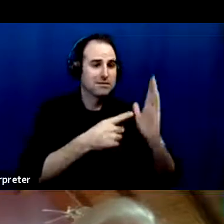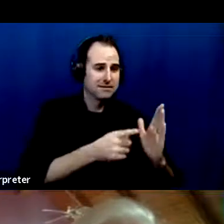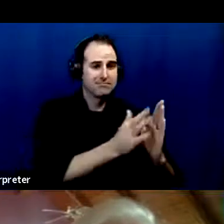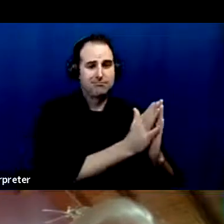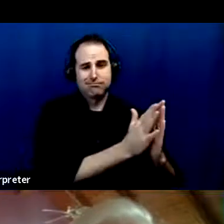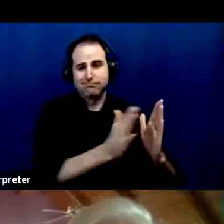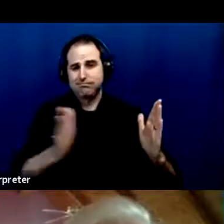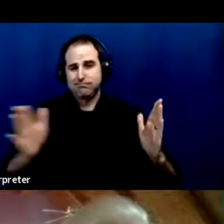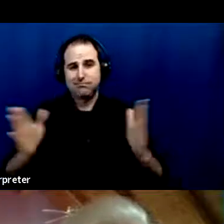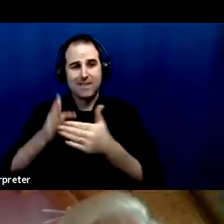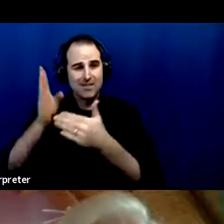review? Right?